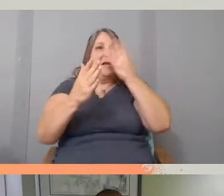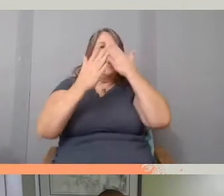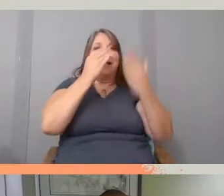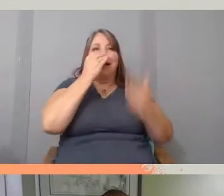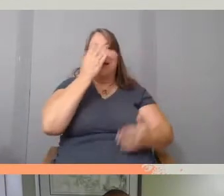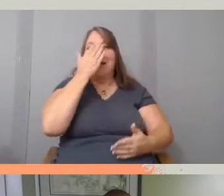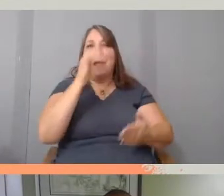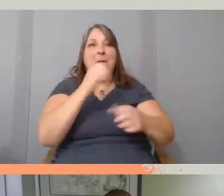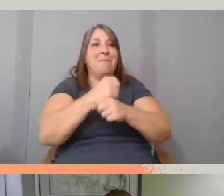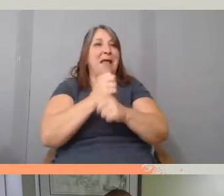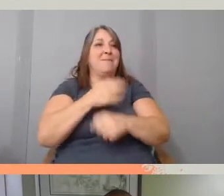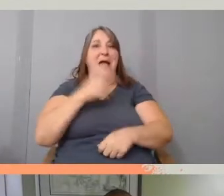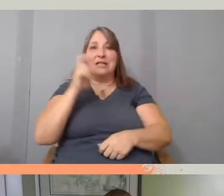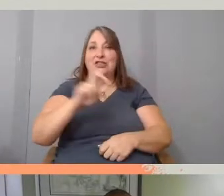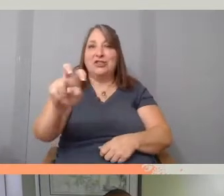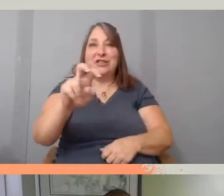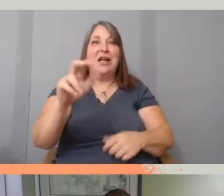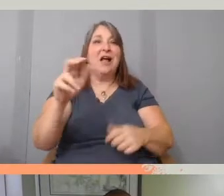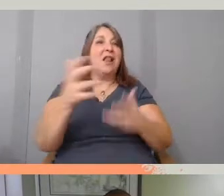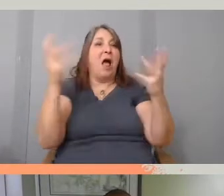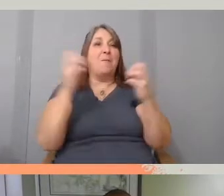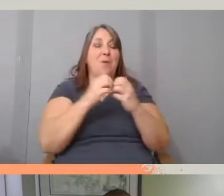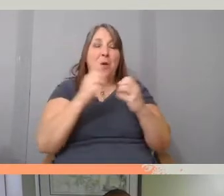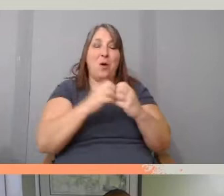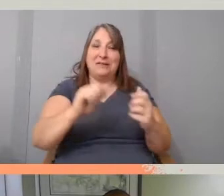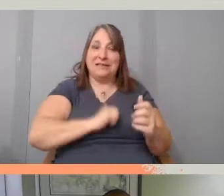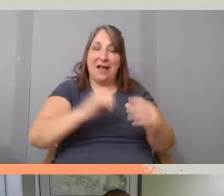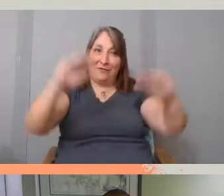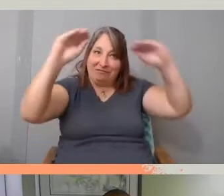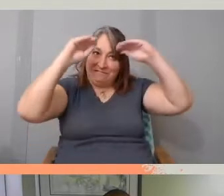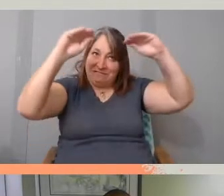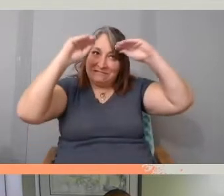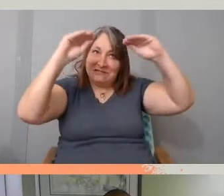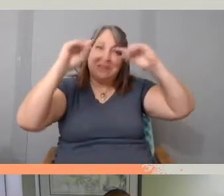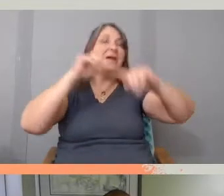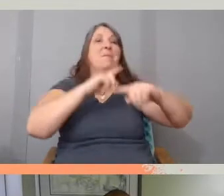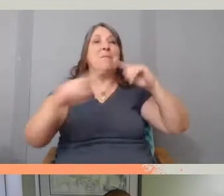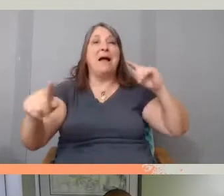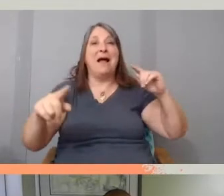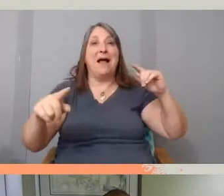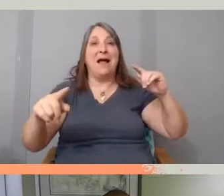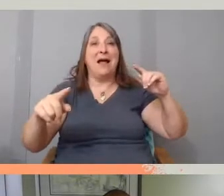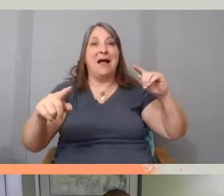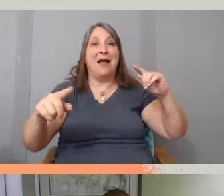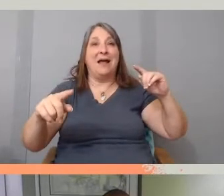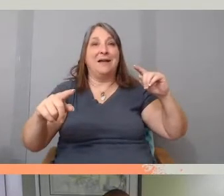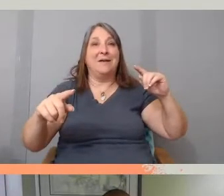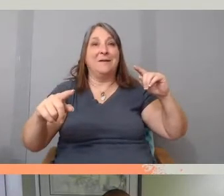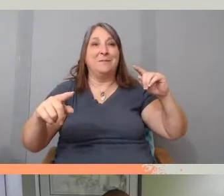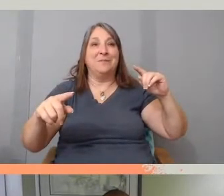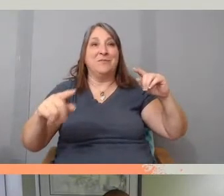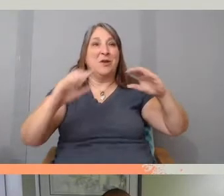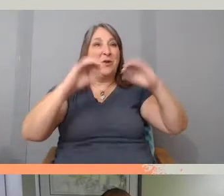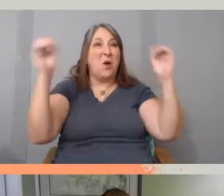more self-explanatory but also it took the absence of a mentor so there's a void there, it's different.